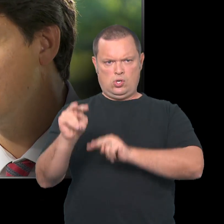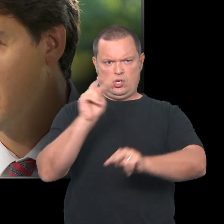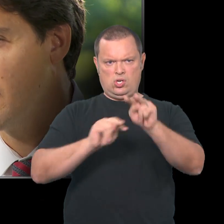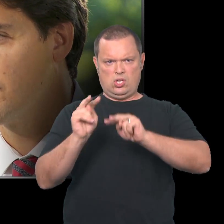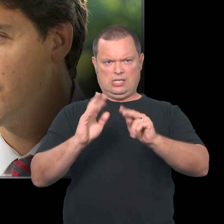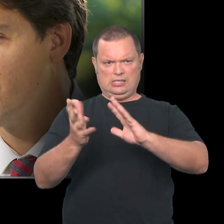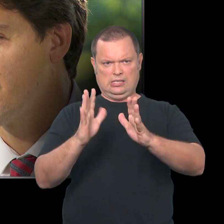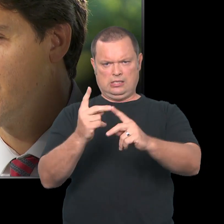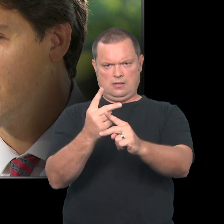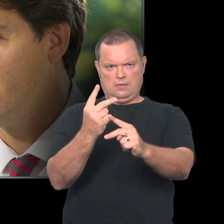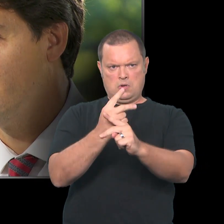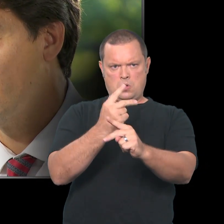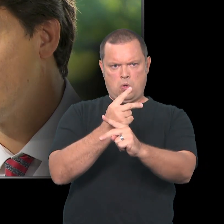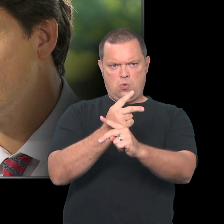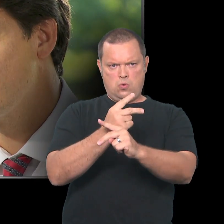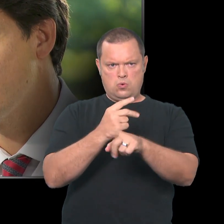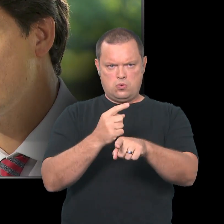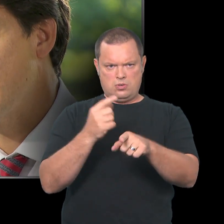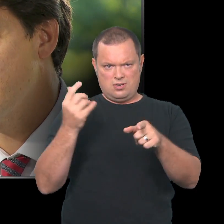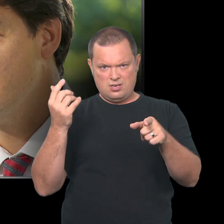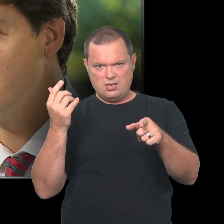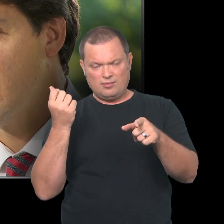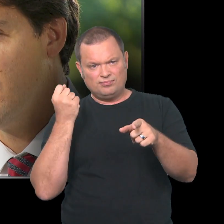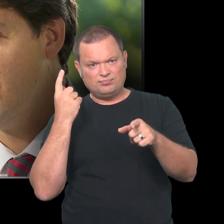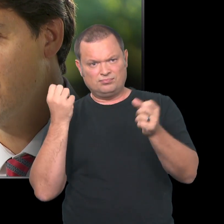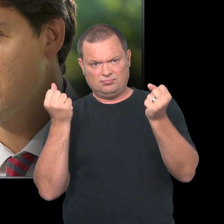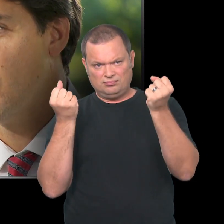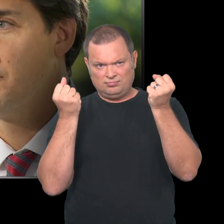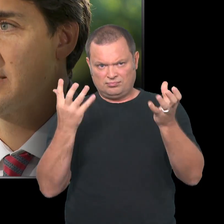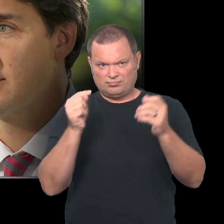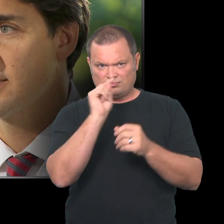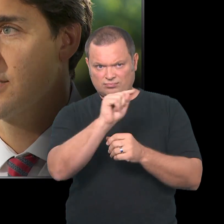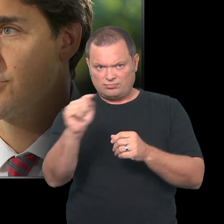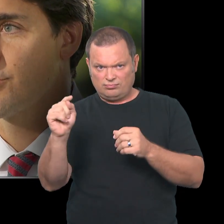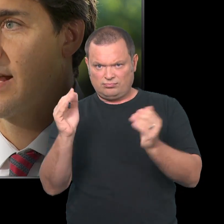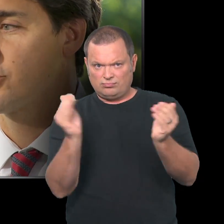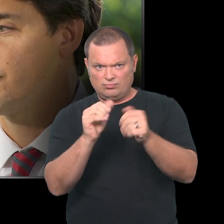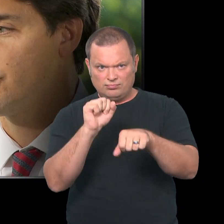We'll probably have things to say about it. But we have to know that, a large percentage